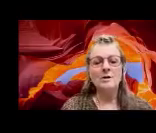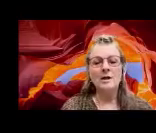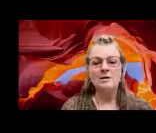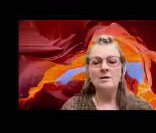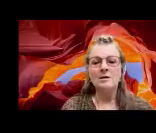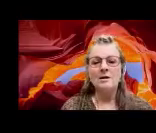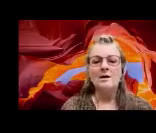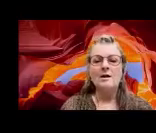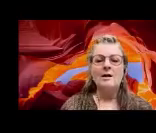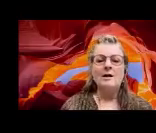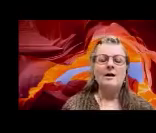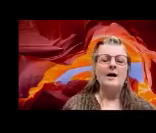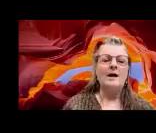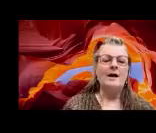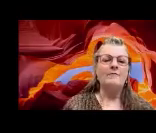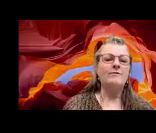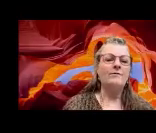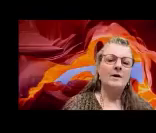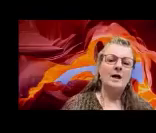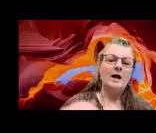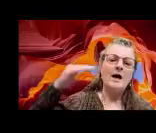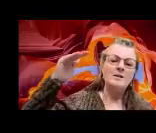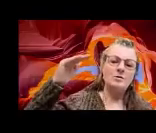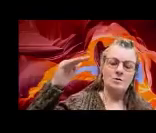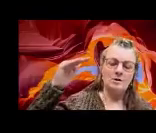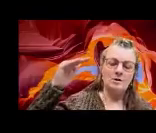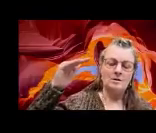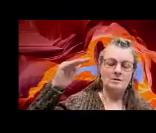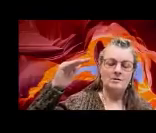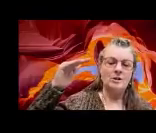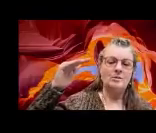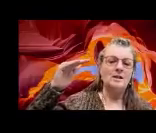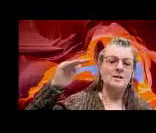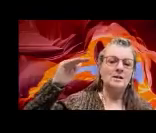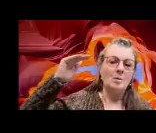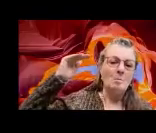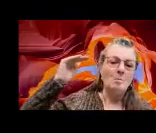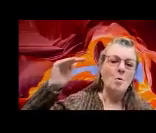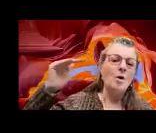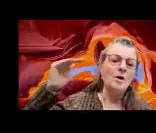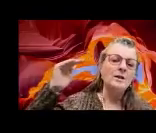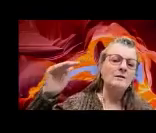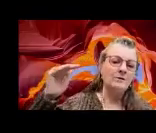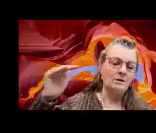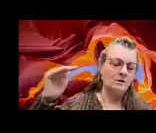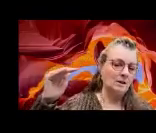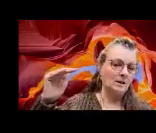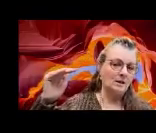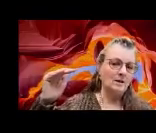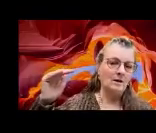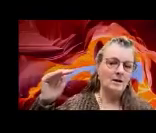right here, have high scores, which means more difficulty on